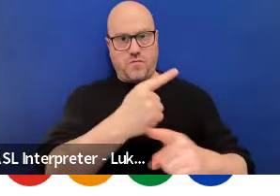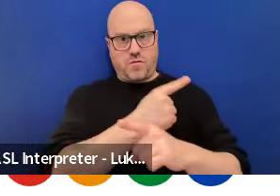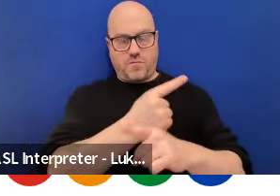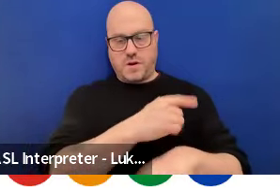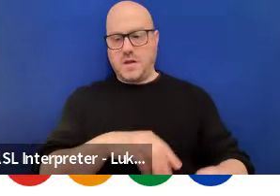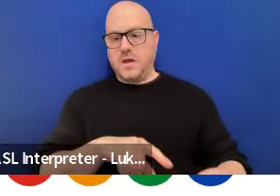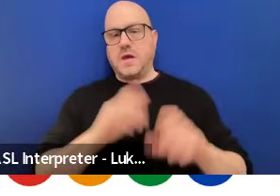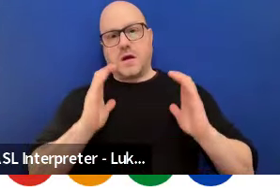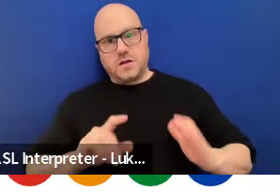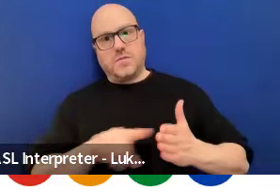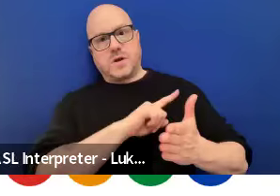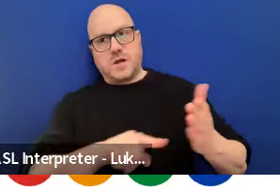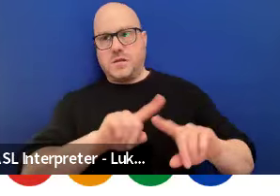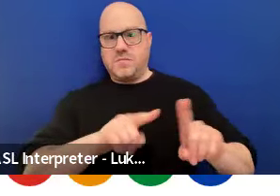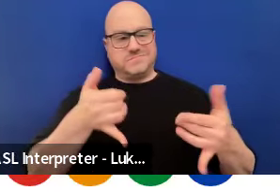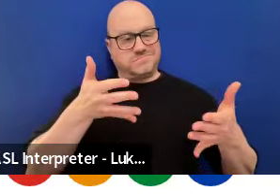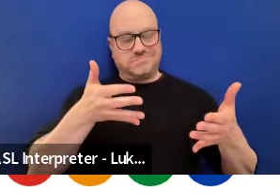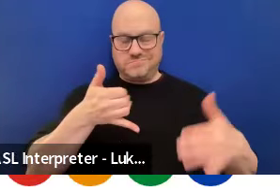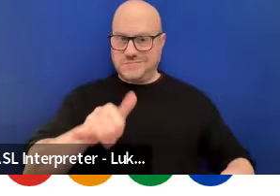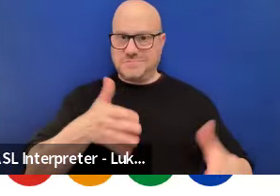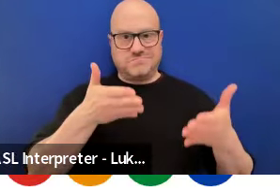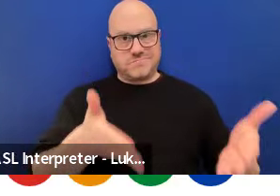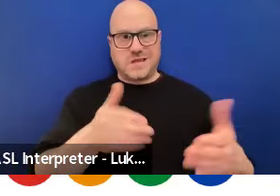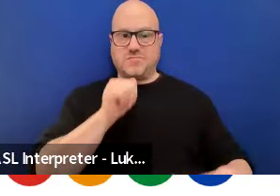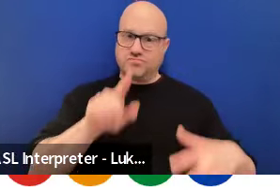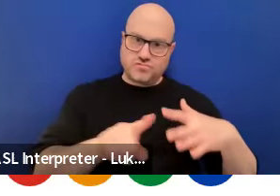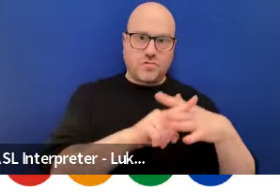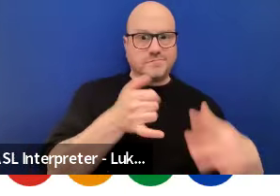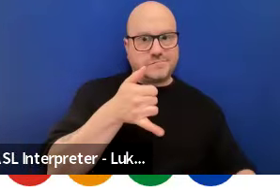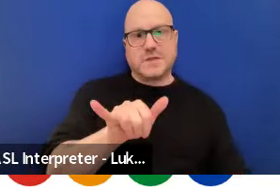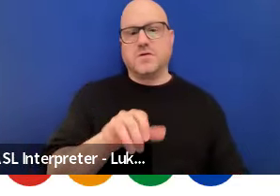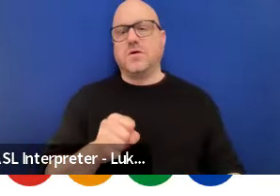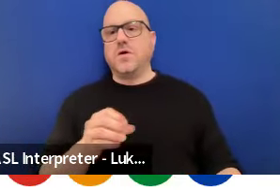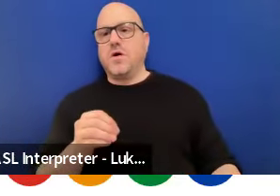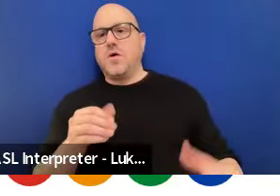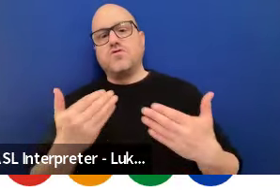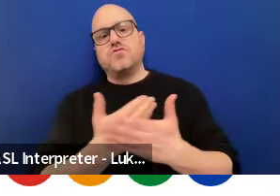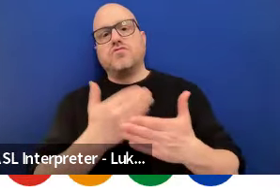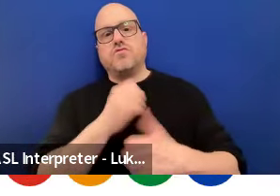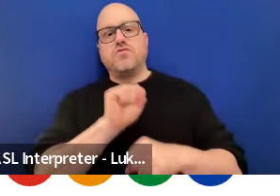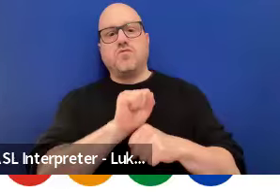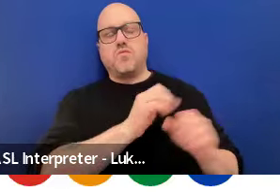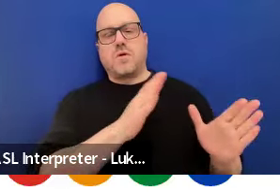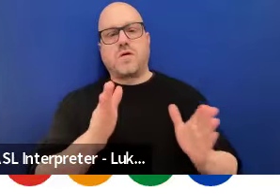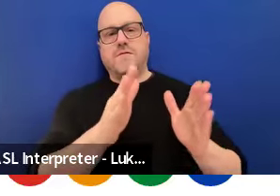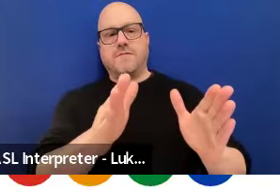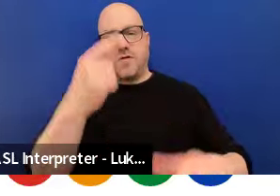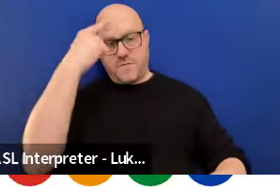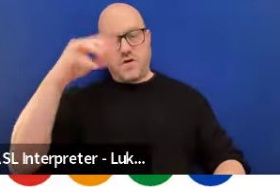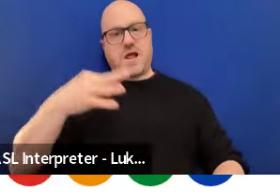FOR ELIGIBILITY APPOINTMENTS NOT GETTING CANCELLED. EVEN THOUGH CUSTOMERS CANCELLED,